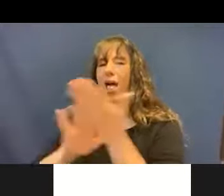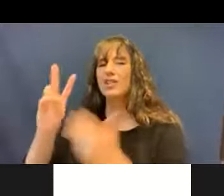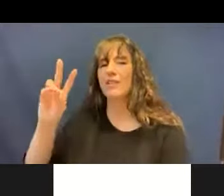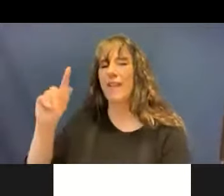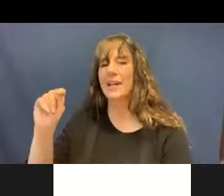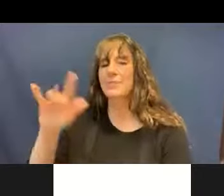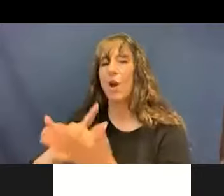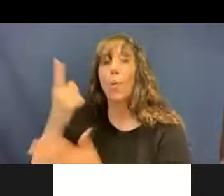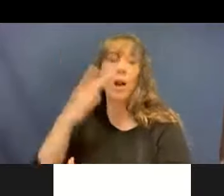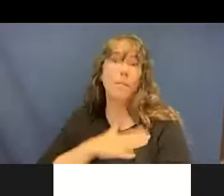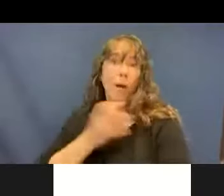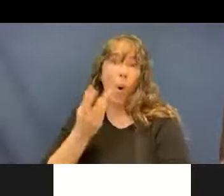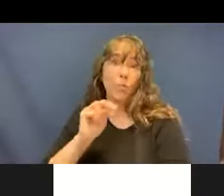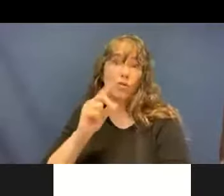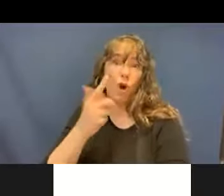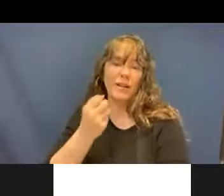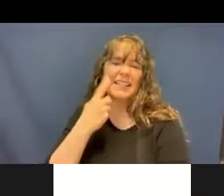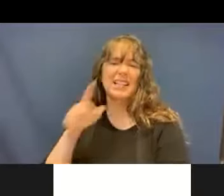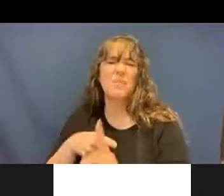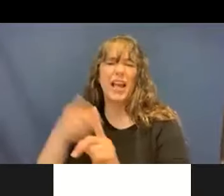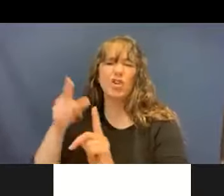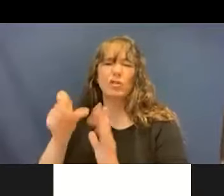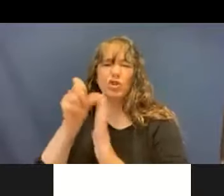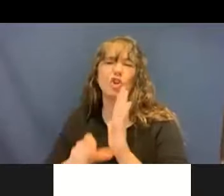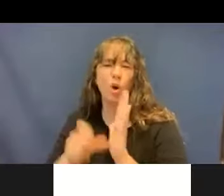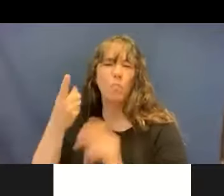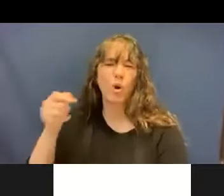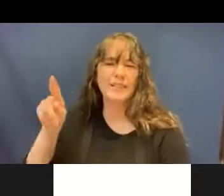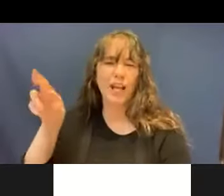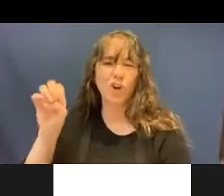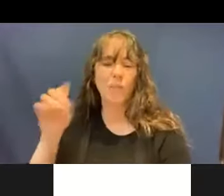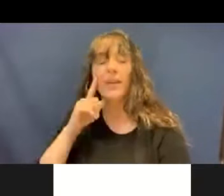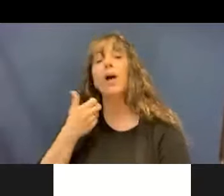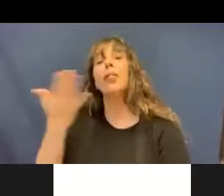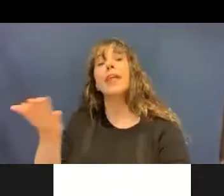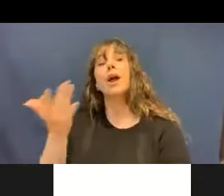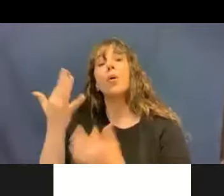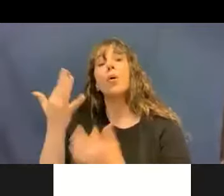needed a specialized surgical procedure. And while I was waiting, I saw many of my professors.